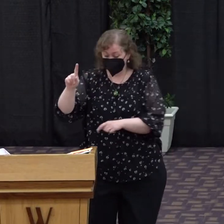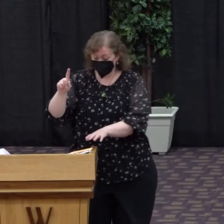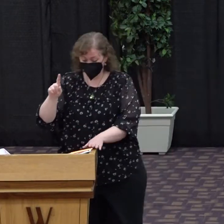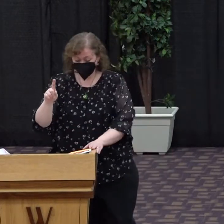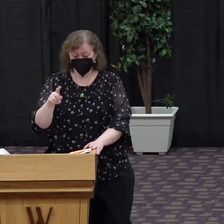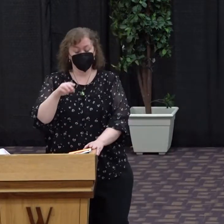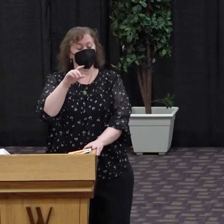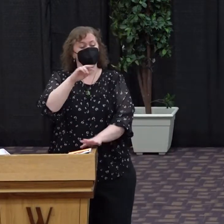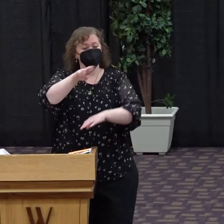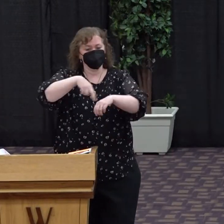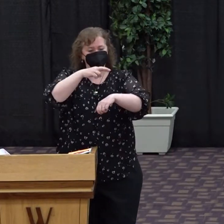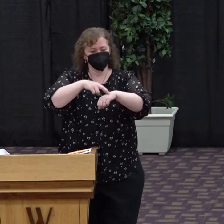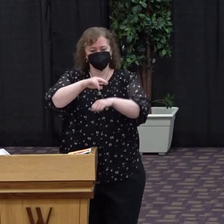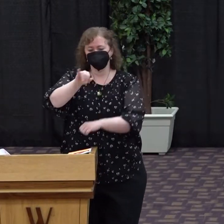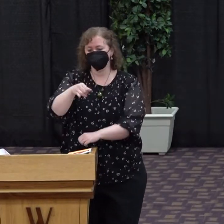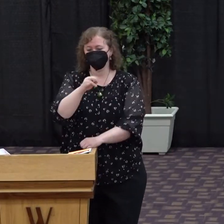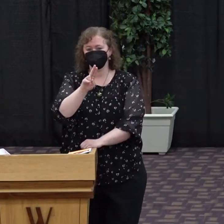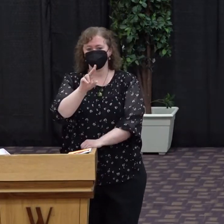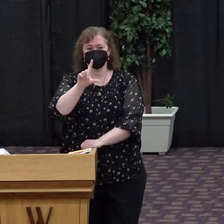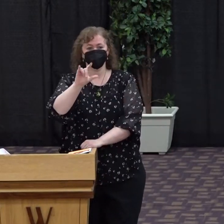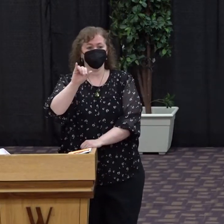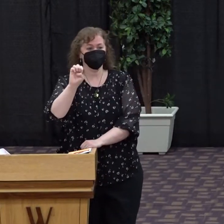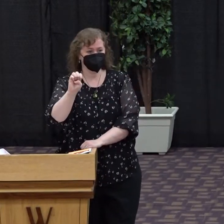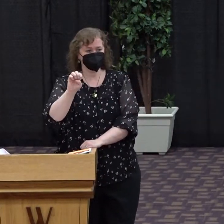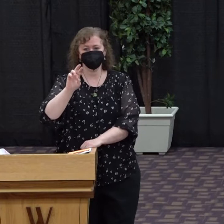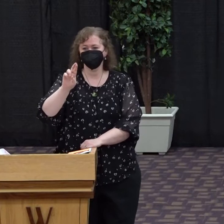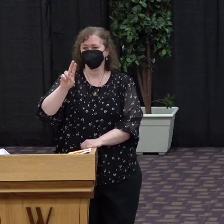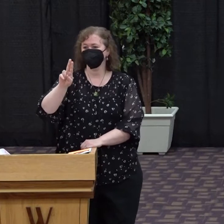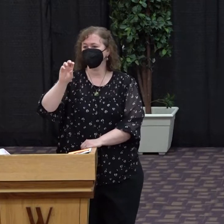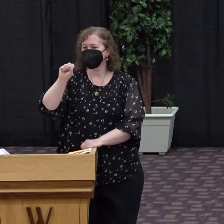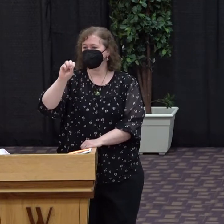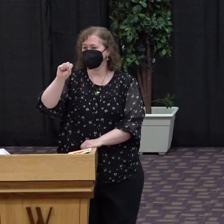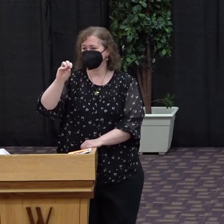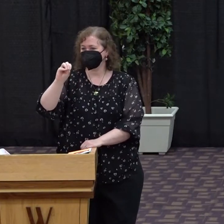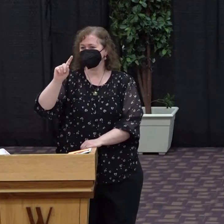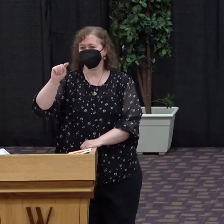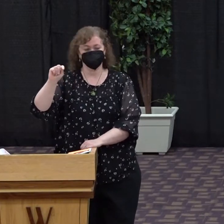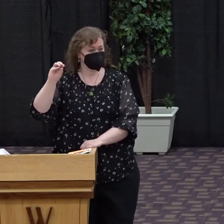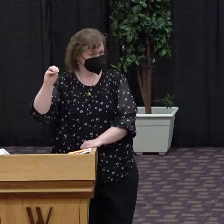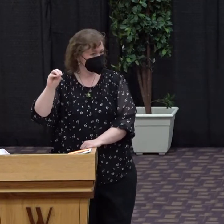Right now, I'm going to present the Julie Russotto - for Julie Russotto.